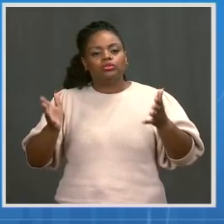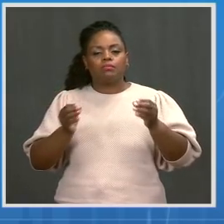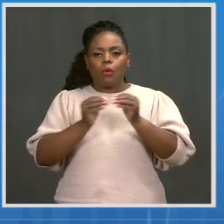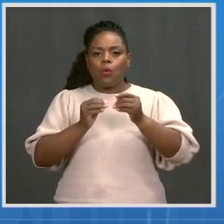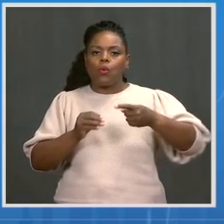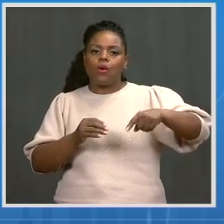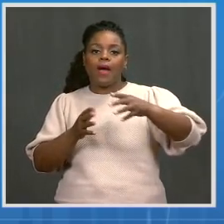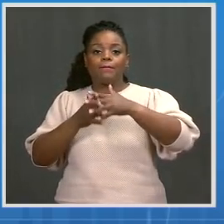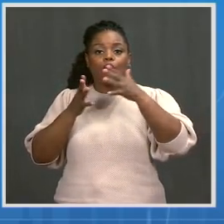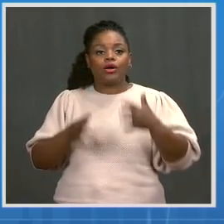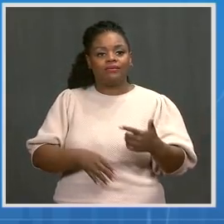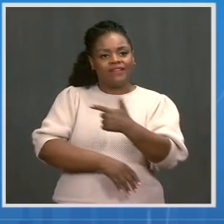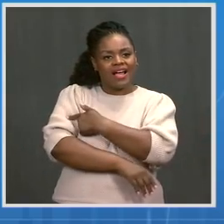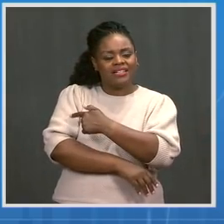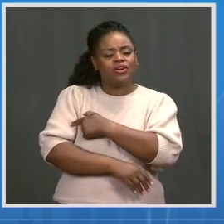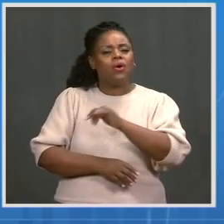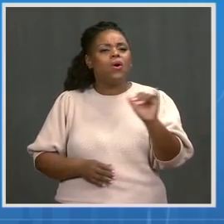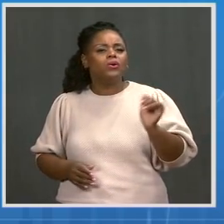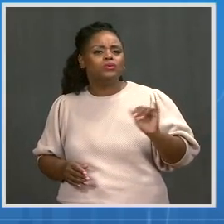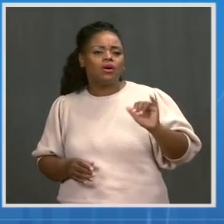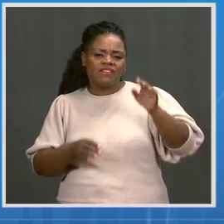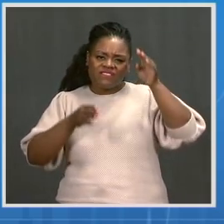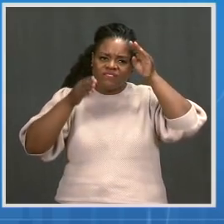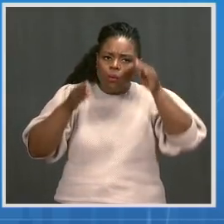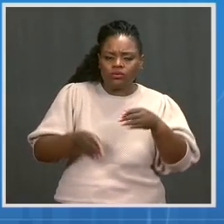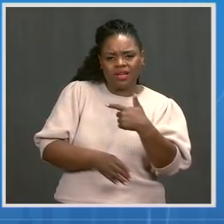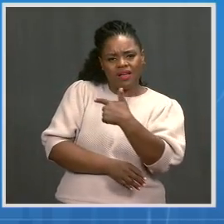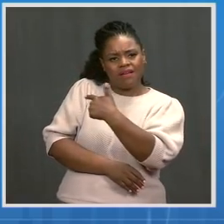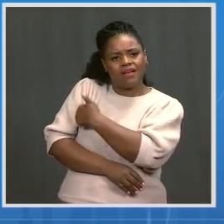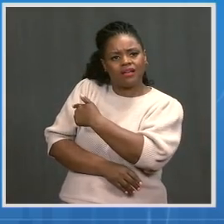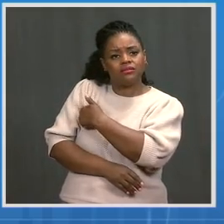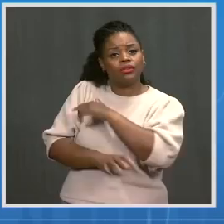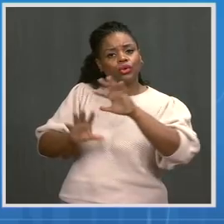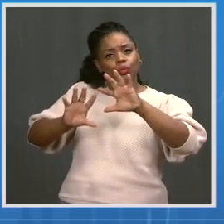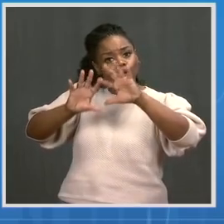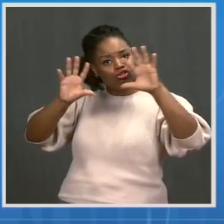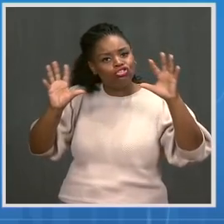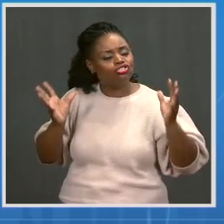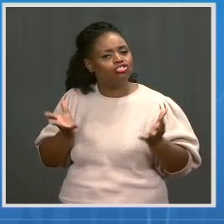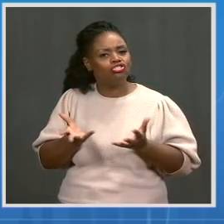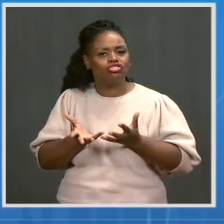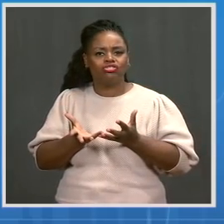to vaccinate the world. We're in a position to do so because of our success here at home